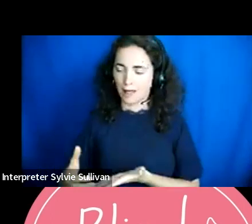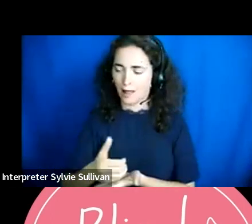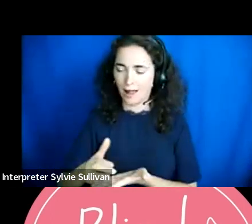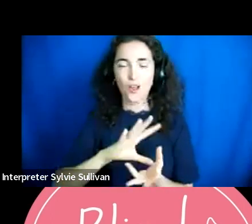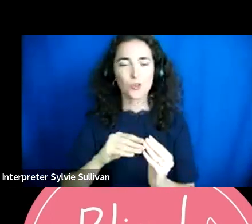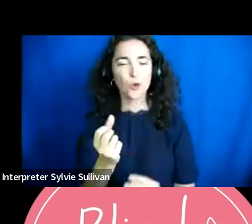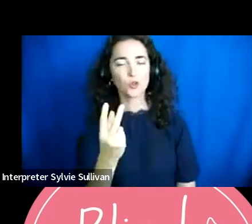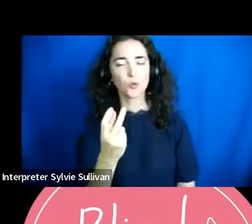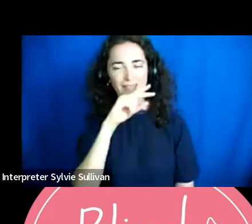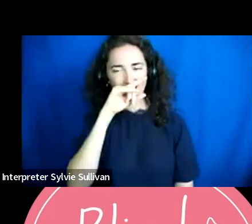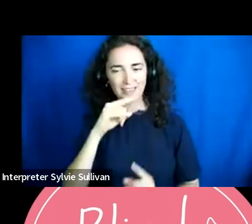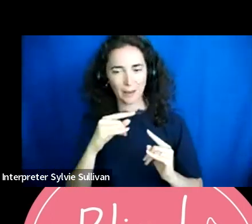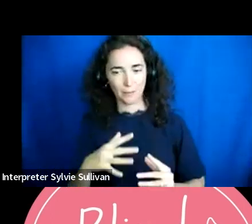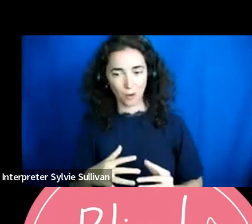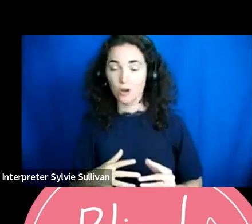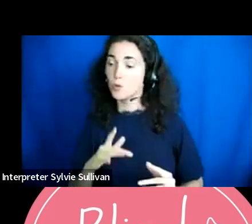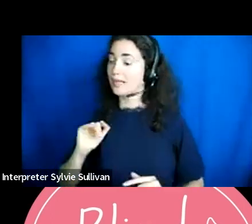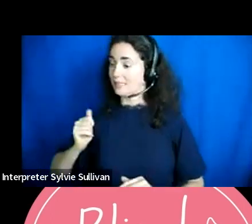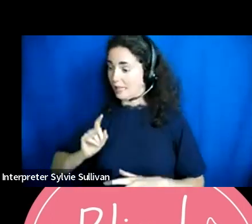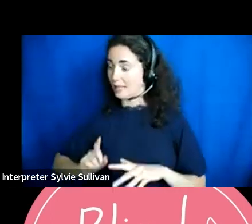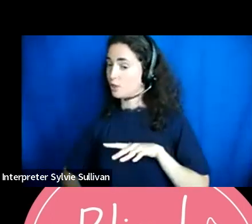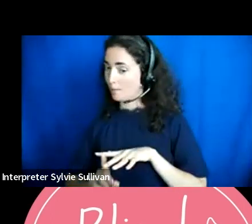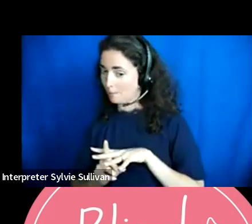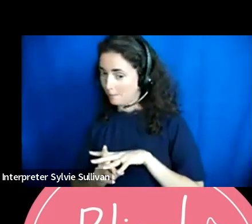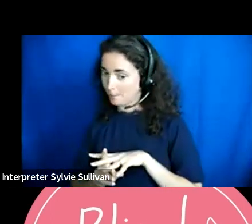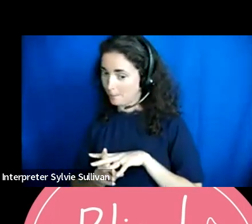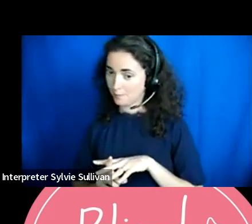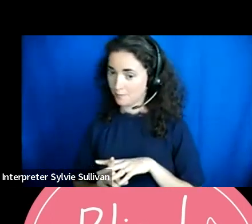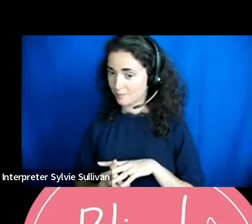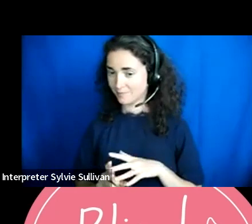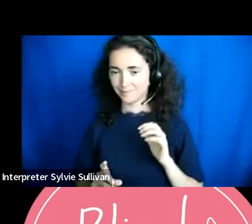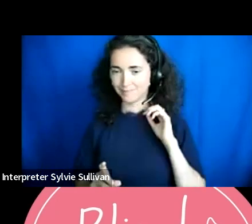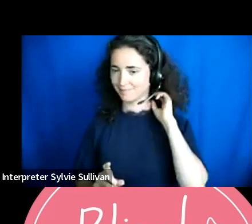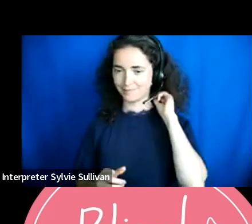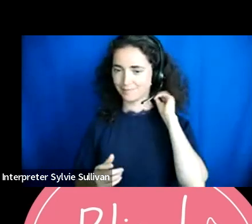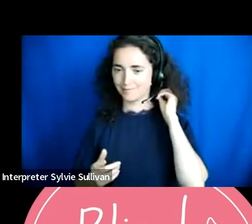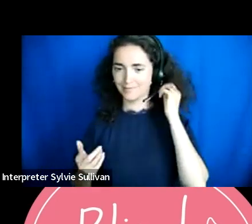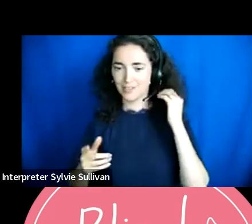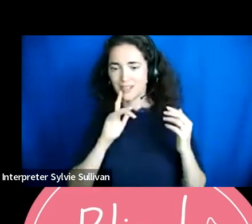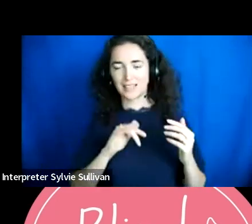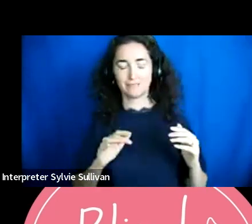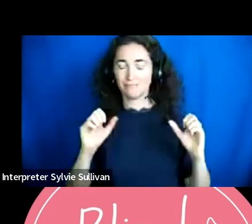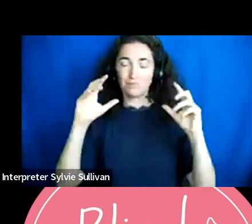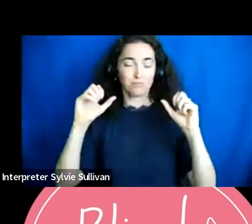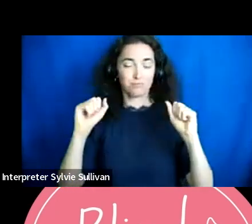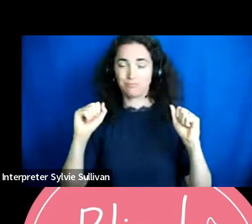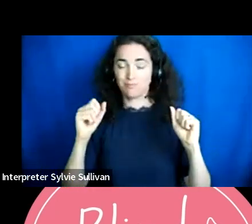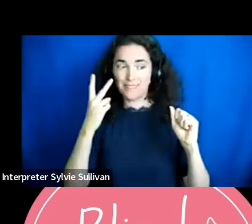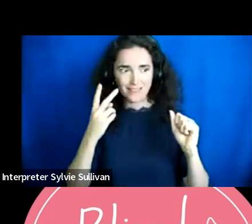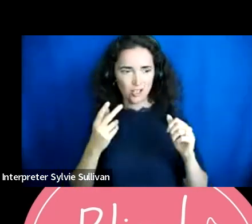We ended up having 10 and 10 min, and it it was just absolutely to see this come to light, and such a short period of time.